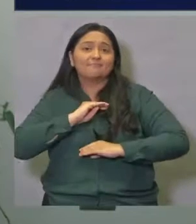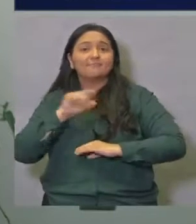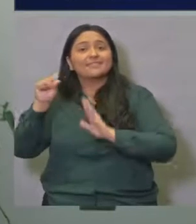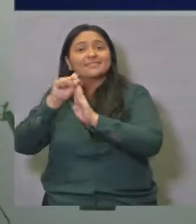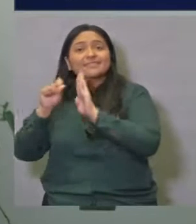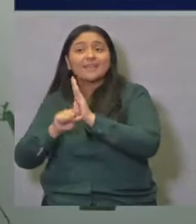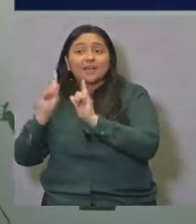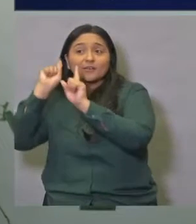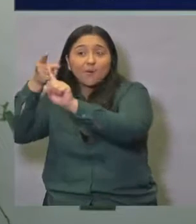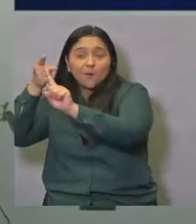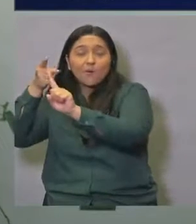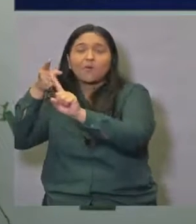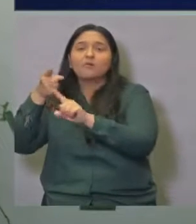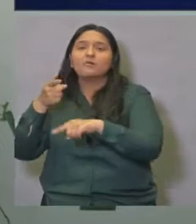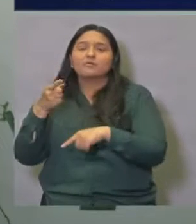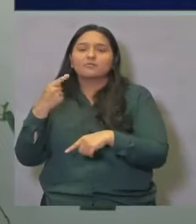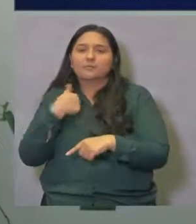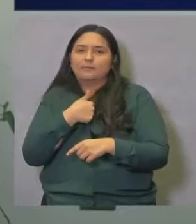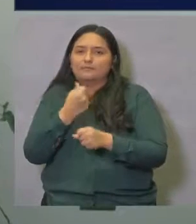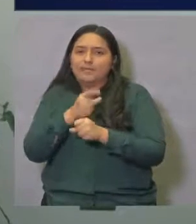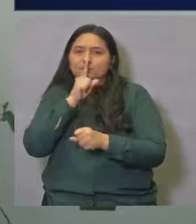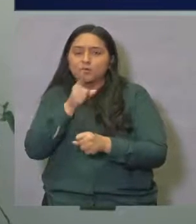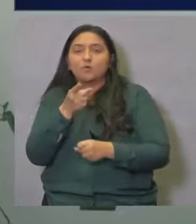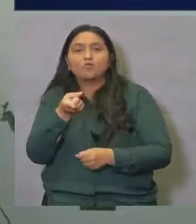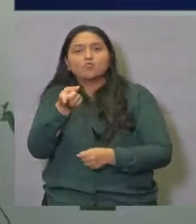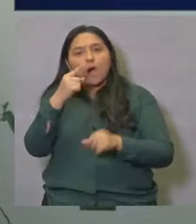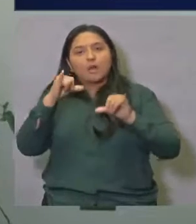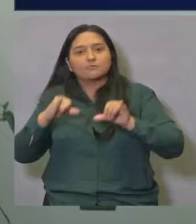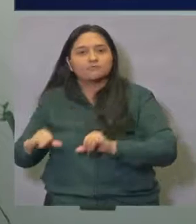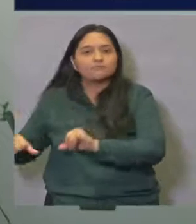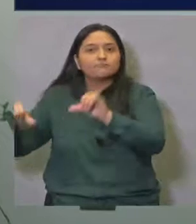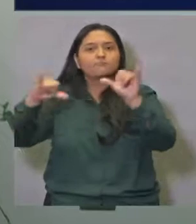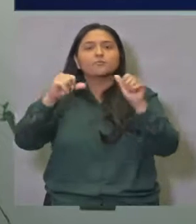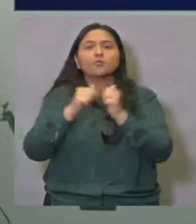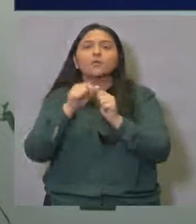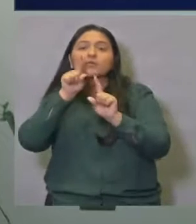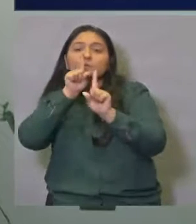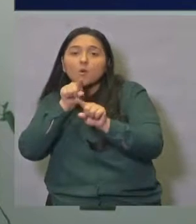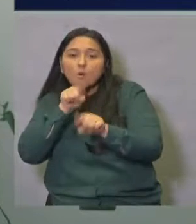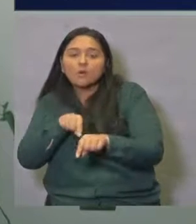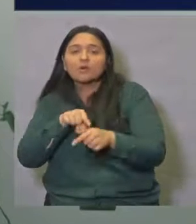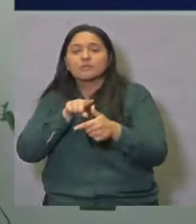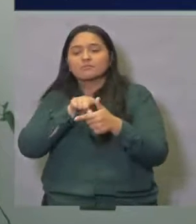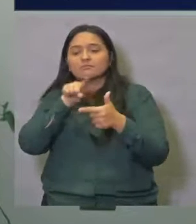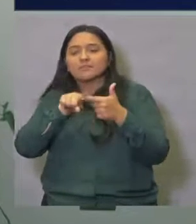NETWORK, AND MEET THE STATE'S